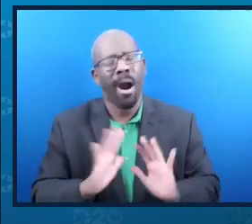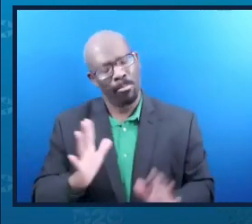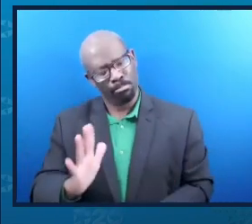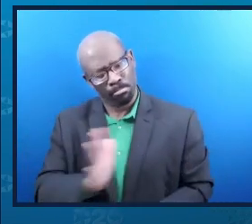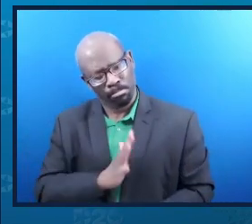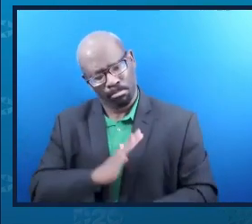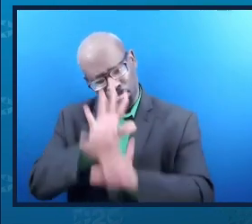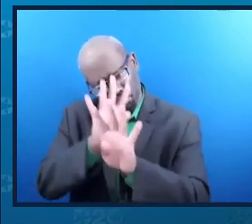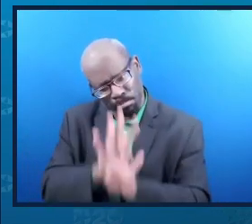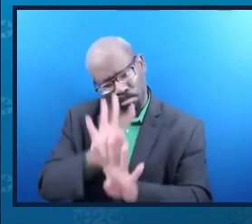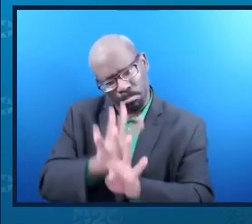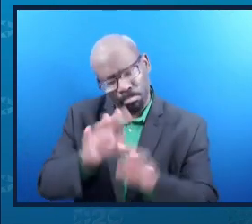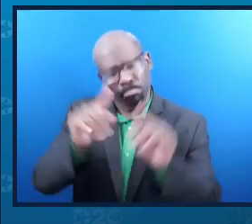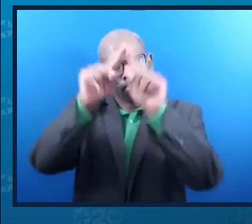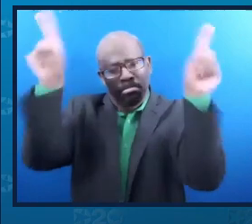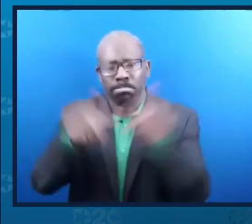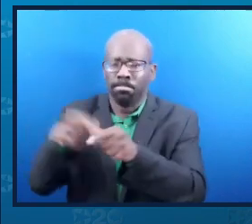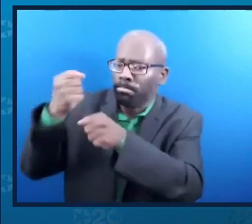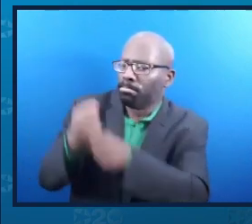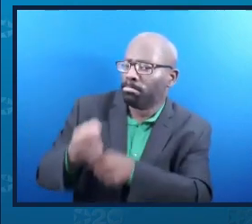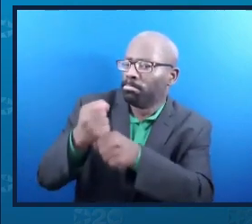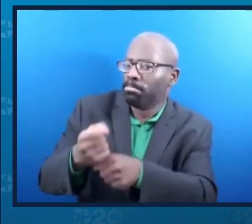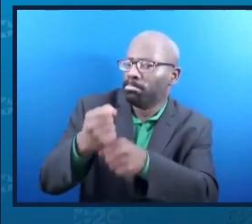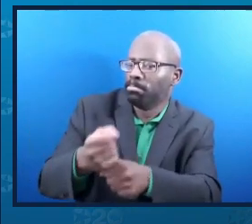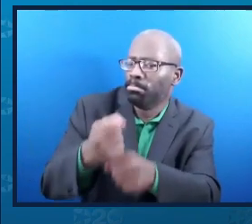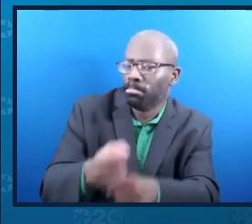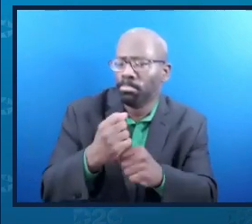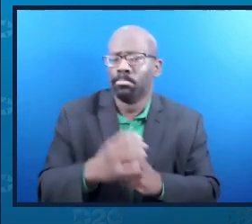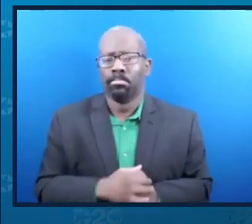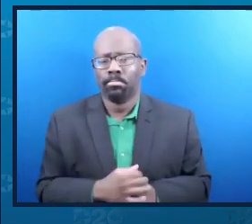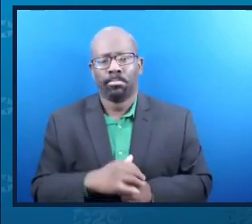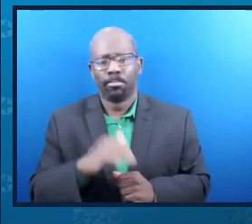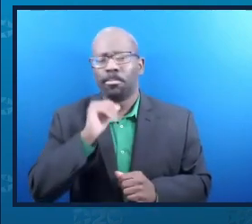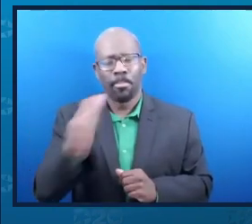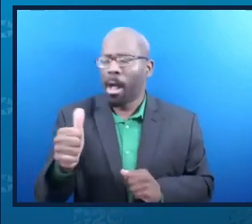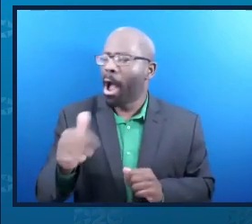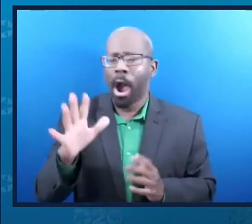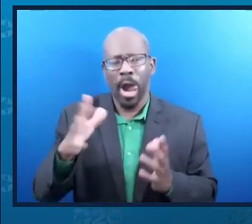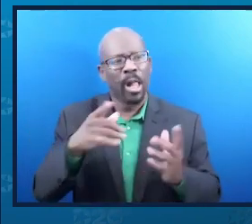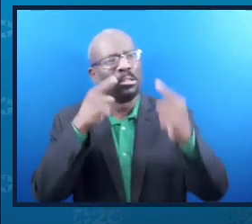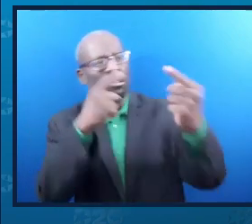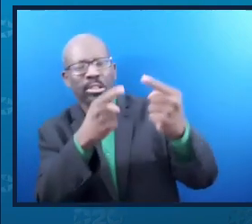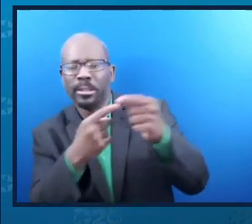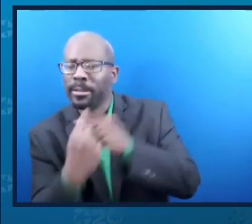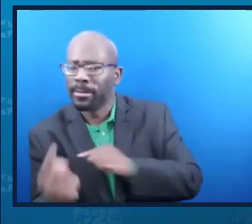BUT THE WAY WE HOLD OFFICIALS ACCOUNTABLE.